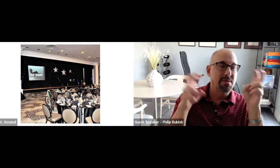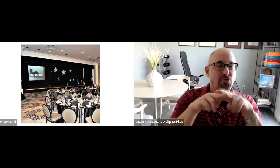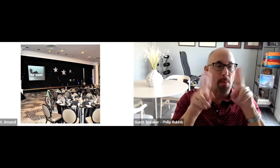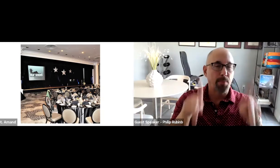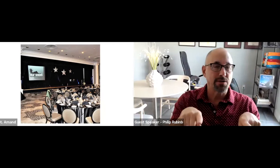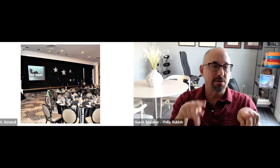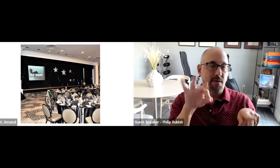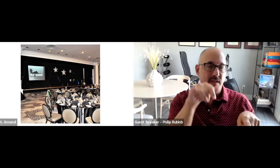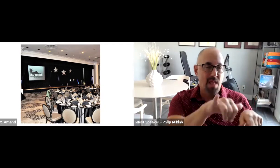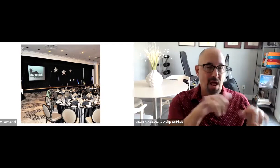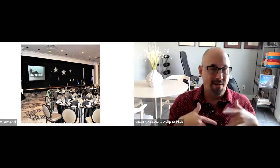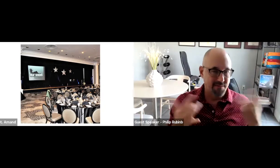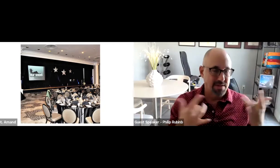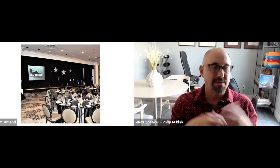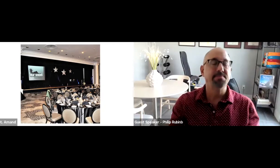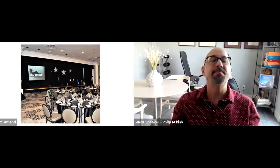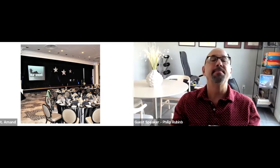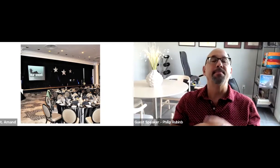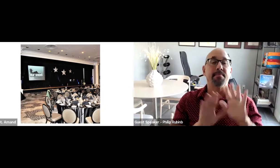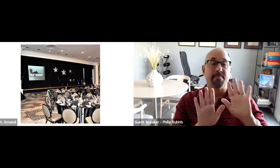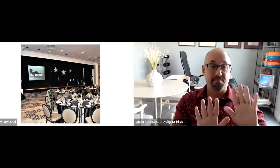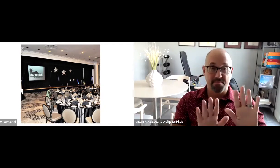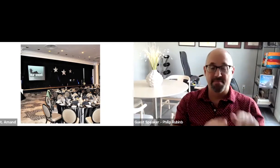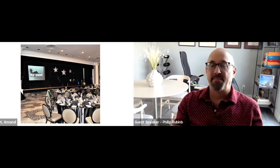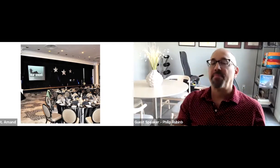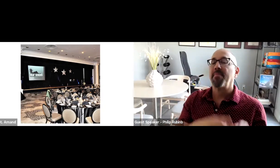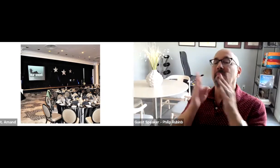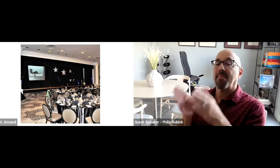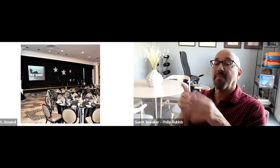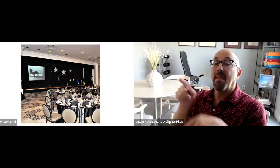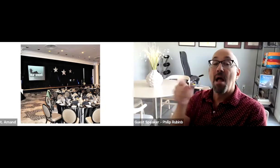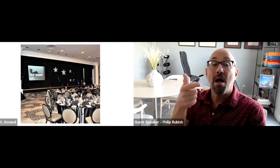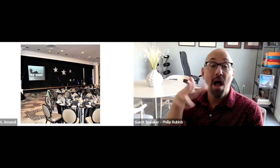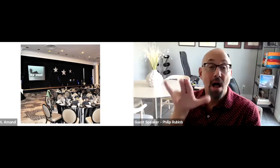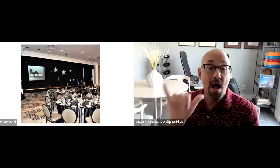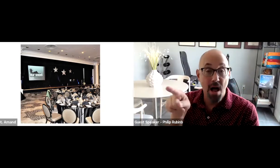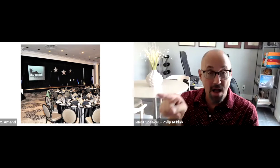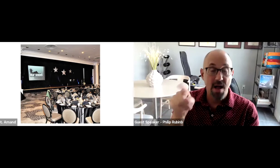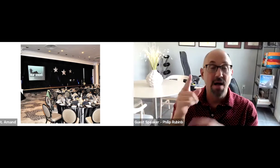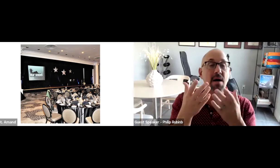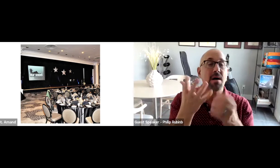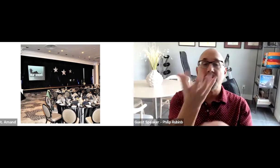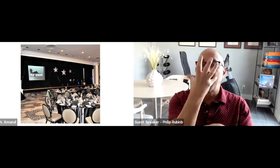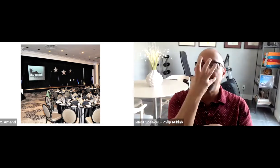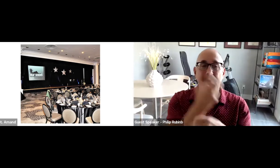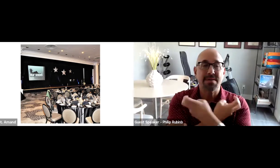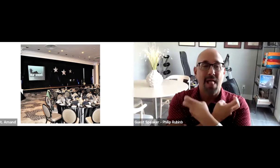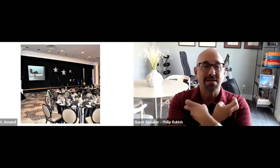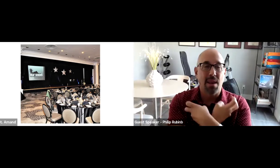Barbara Gorman hosted the event. She was the chairperson for that event, the fundraiser Halloween party,